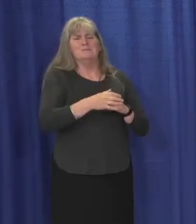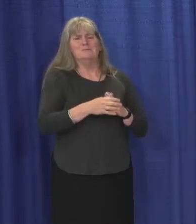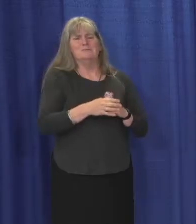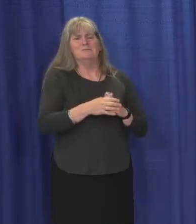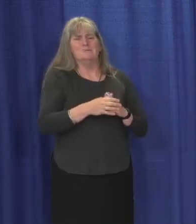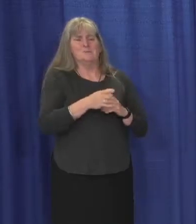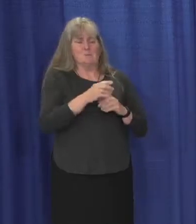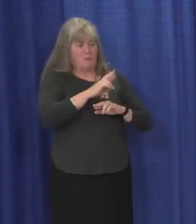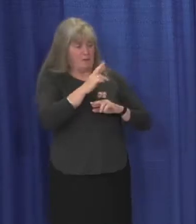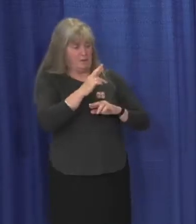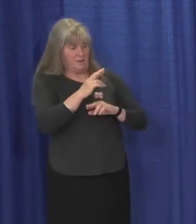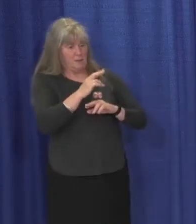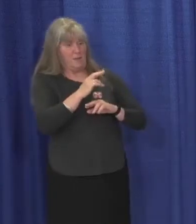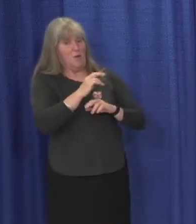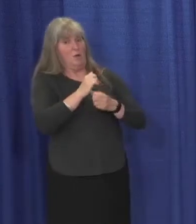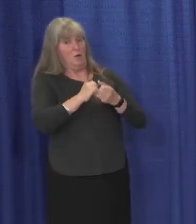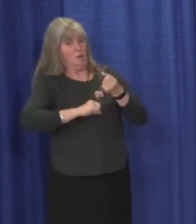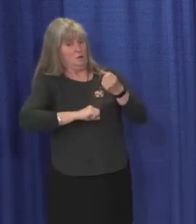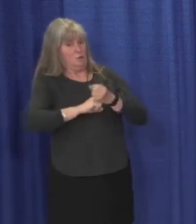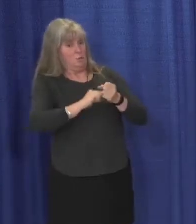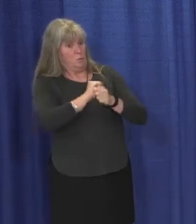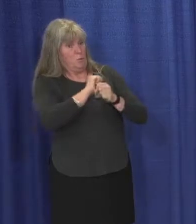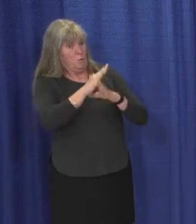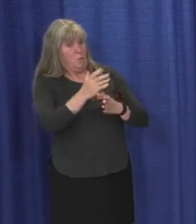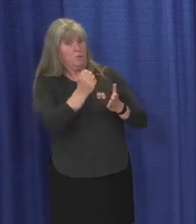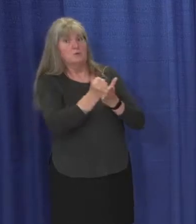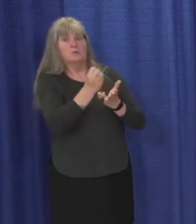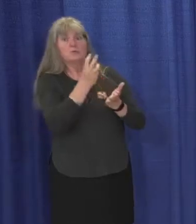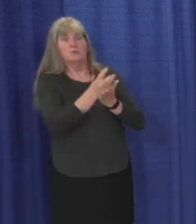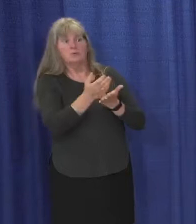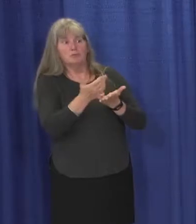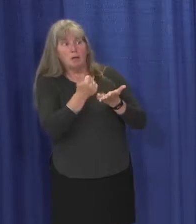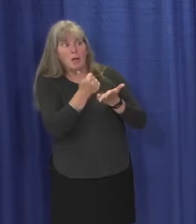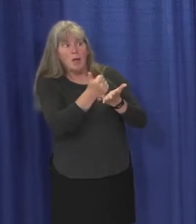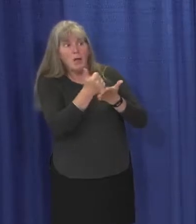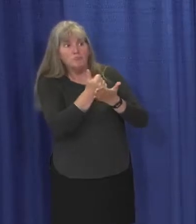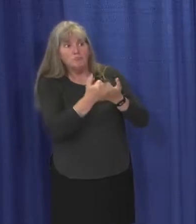and then having support workers and caseworkers and social